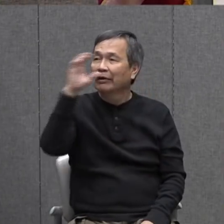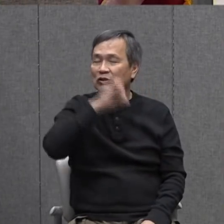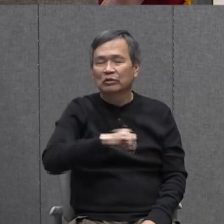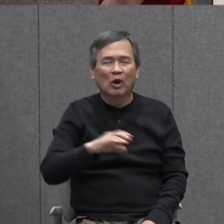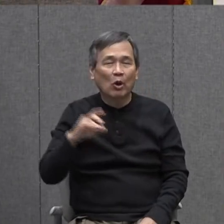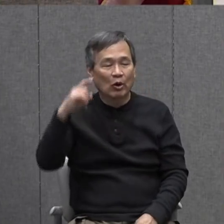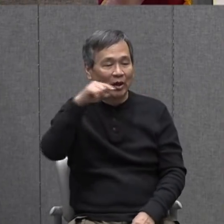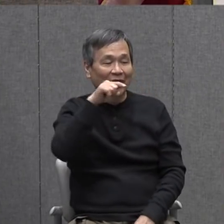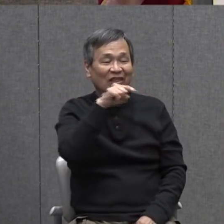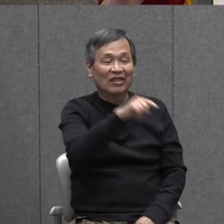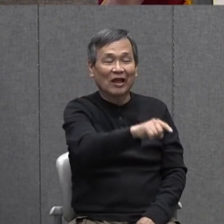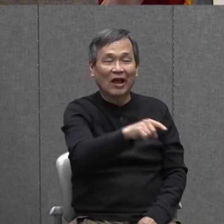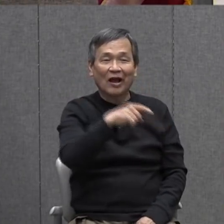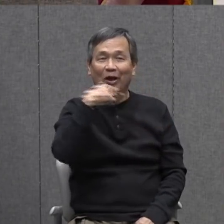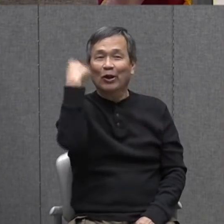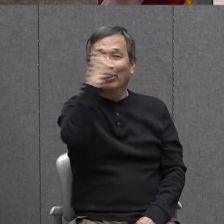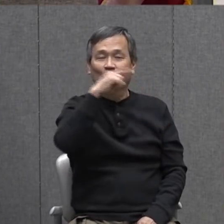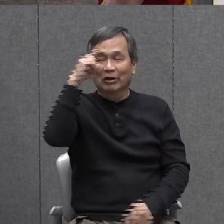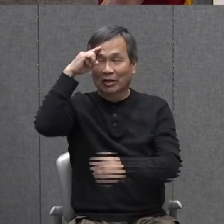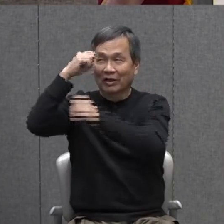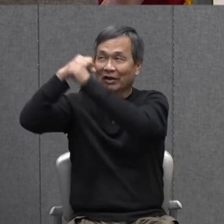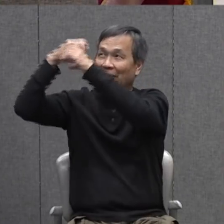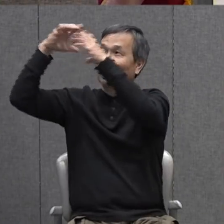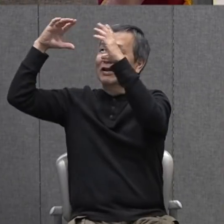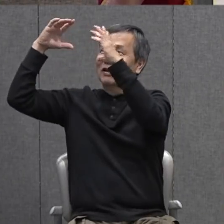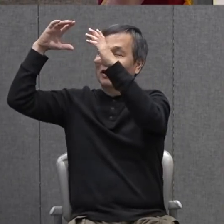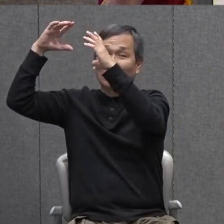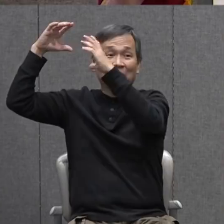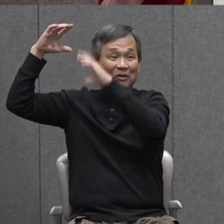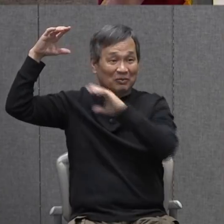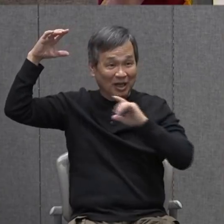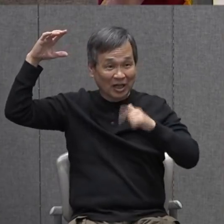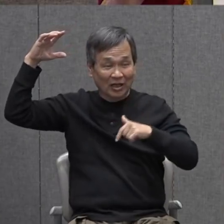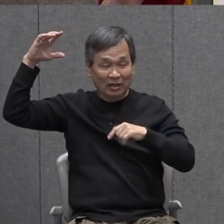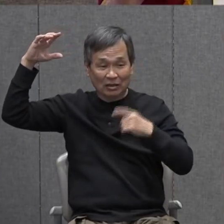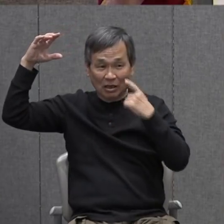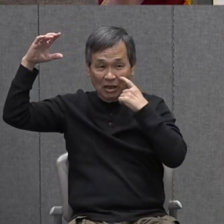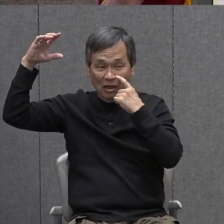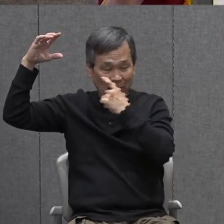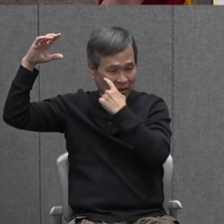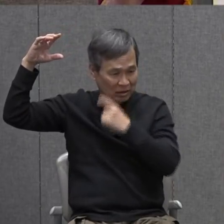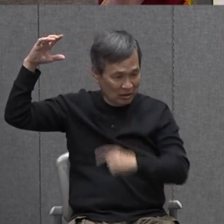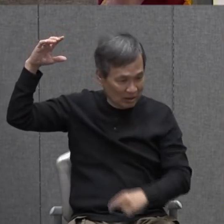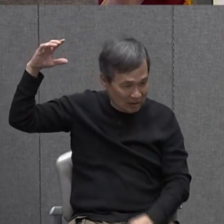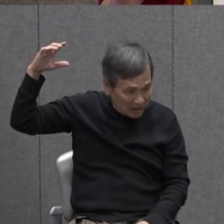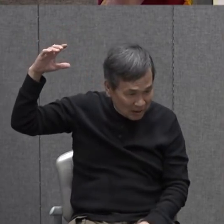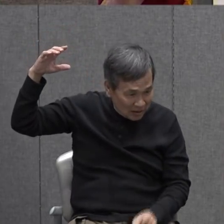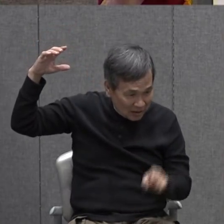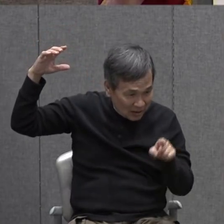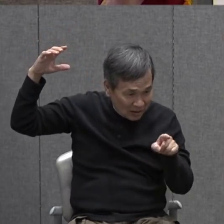If I was just drawing a paintbrush to do a paintbrush I wouldn't have the tape. I wouldn't have these cool splotches